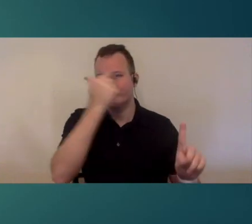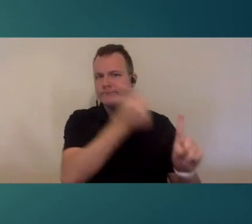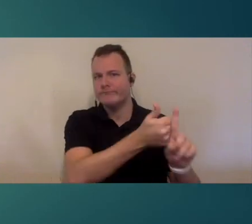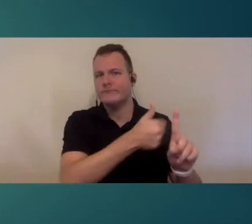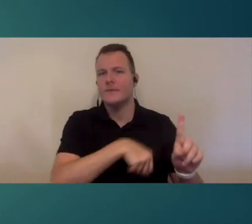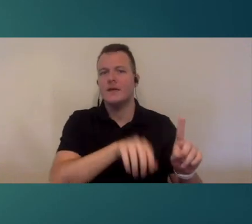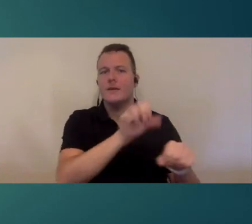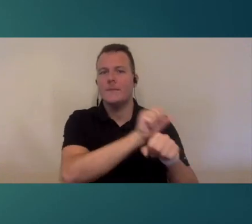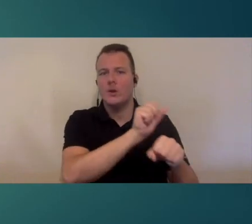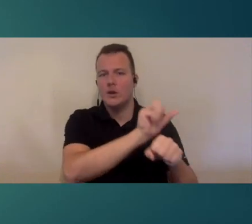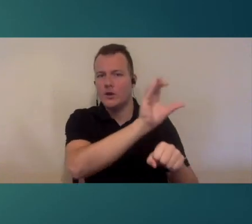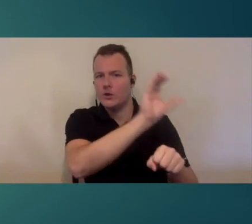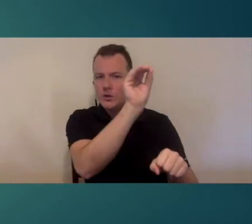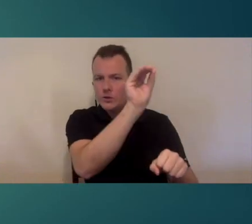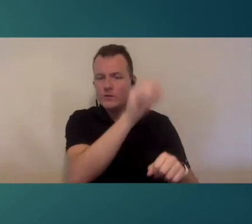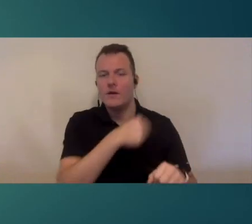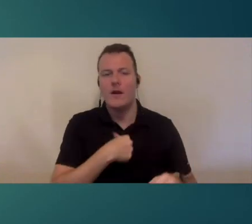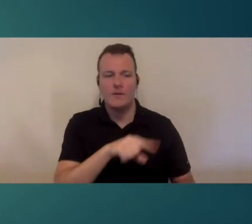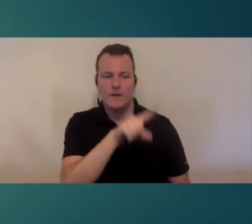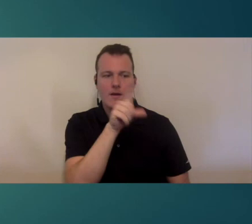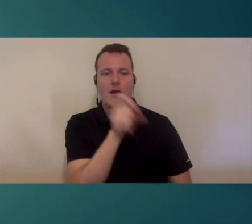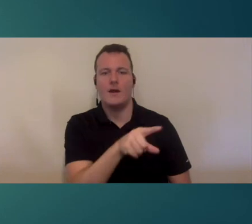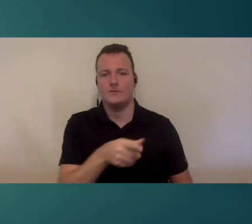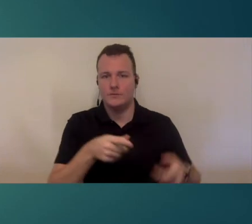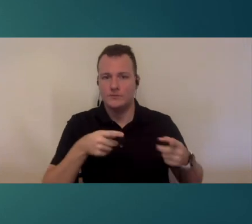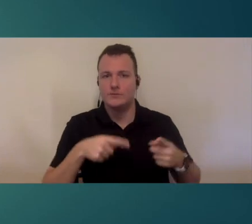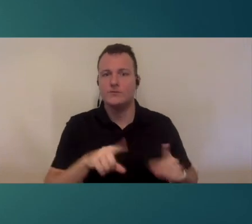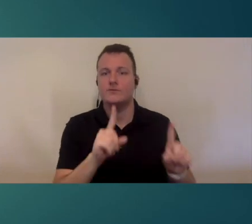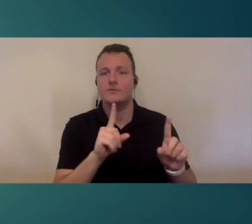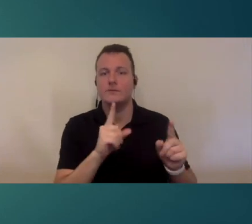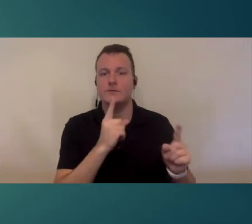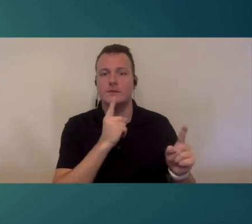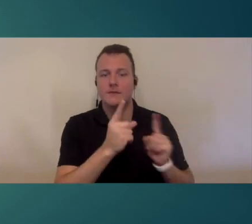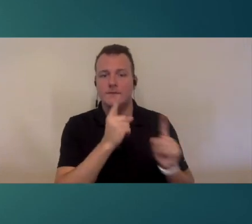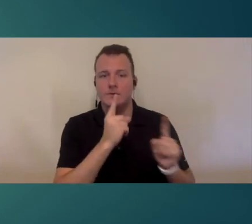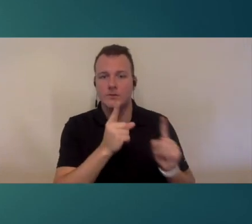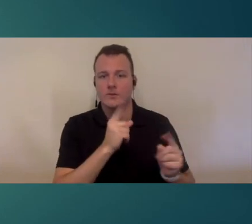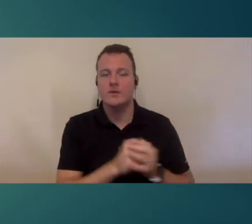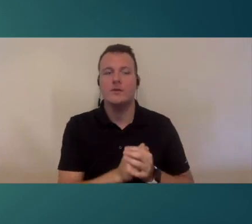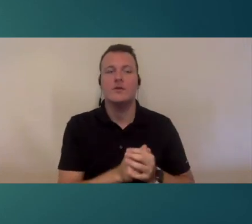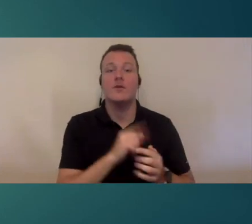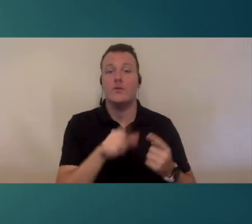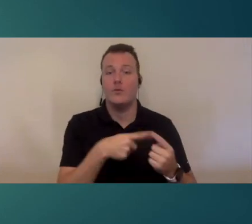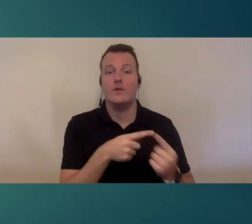that I would certainly ask during an interview or after a- an offer has been